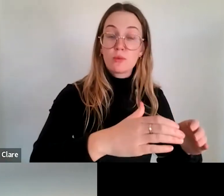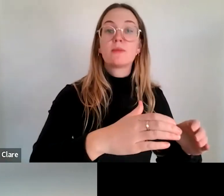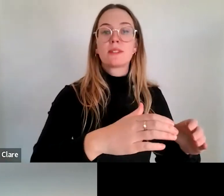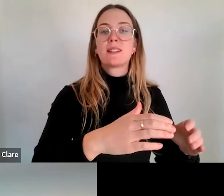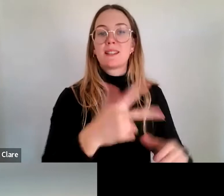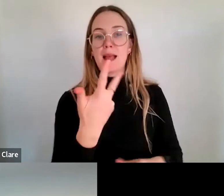$80,000.